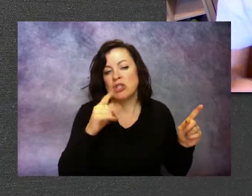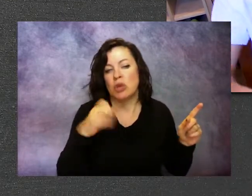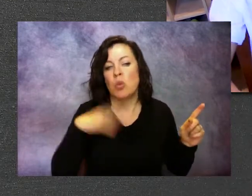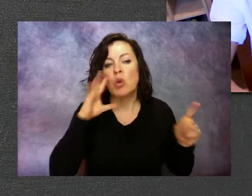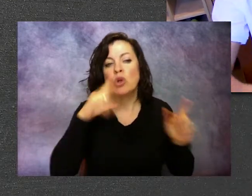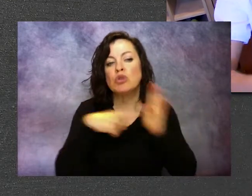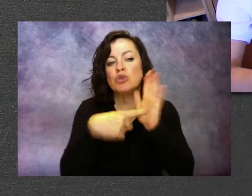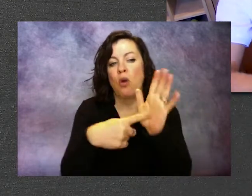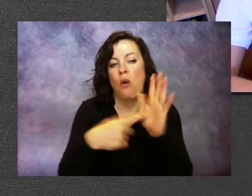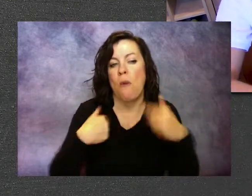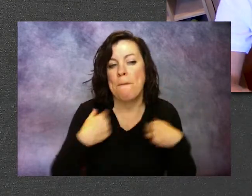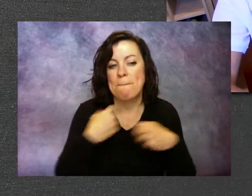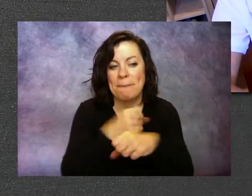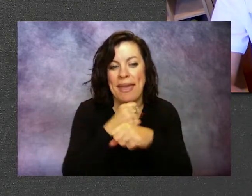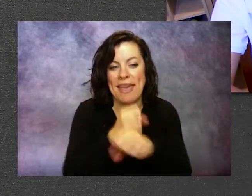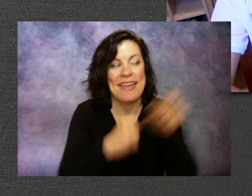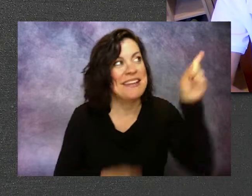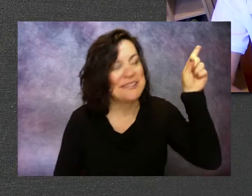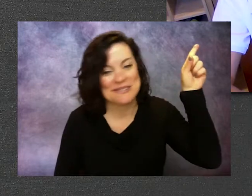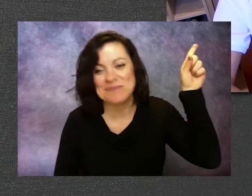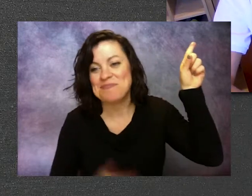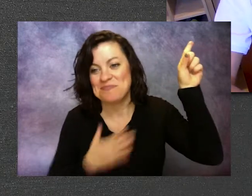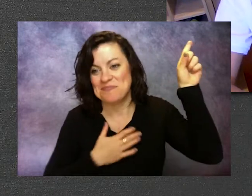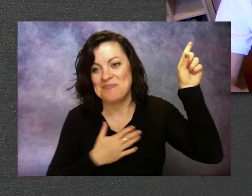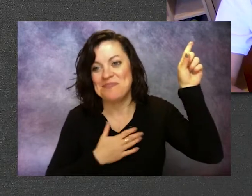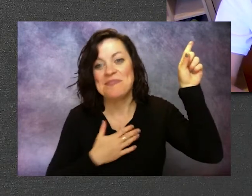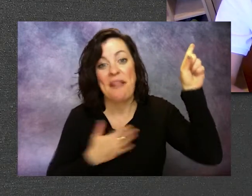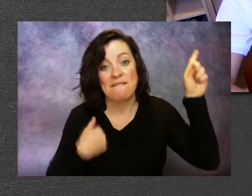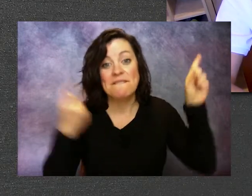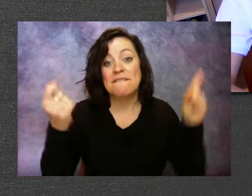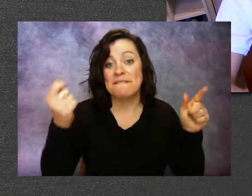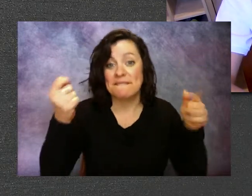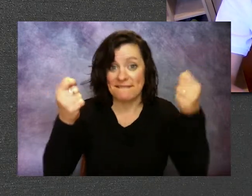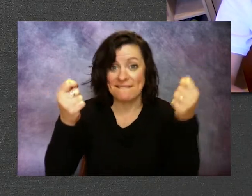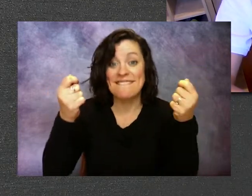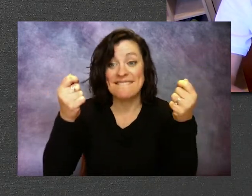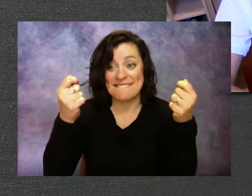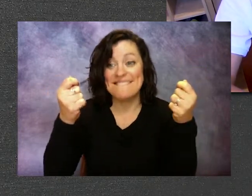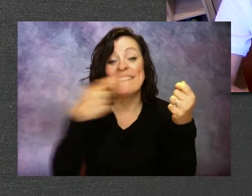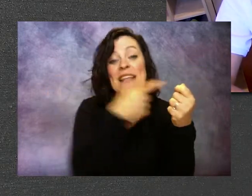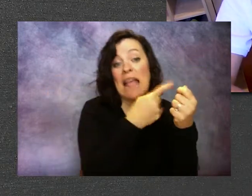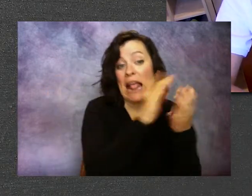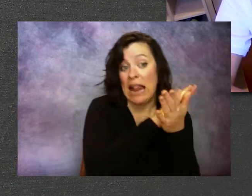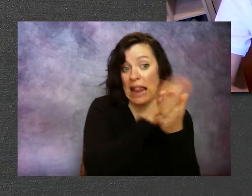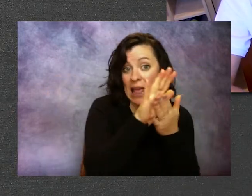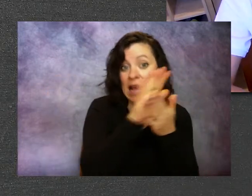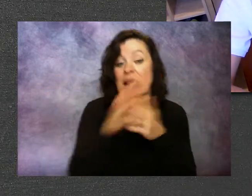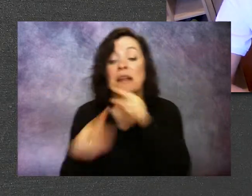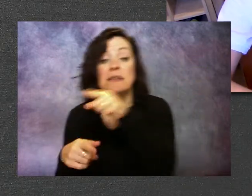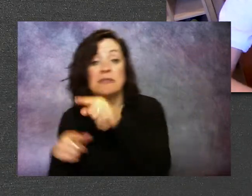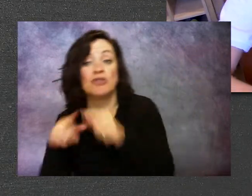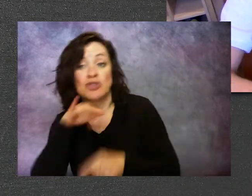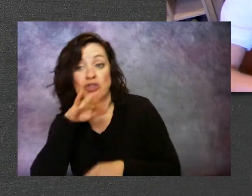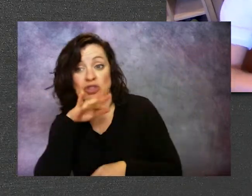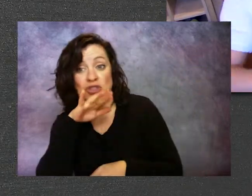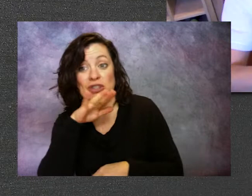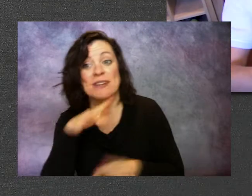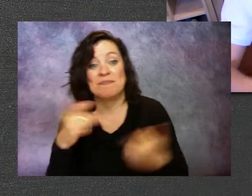Okay. So, once you have your two faces made, your clean and then your not so clean, your dirty, right? Yeah. You want to attach them to make your puppet.